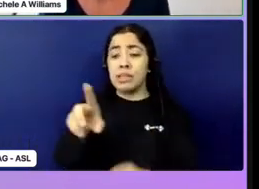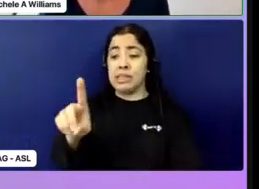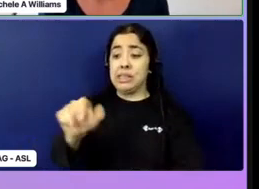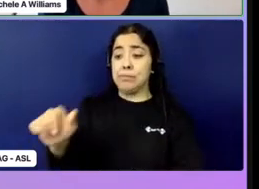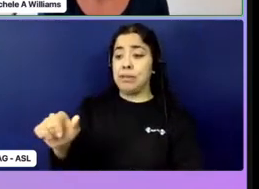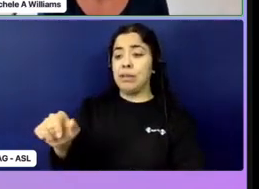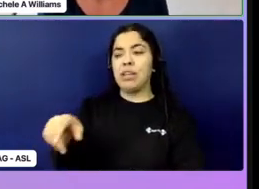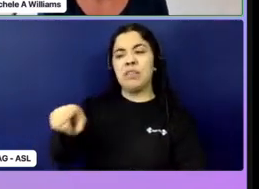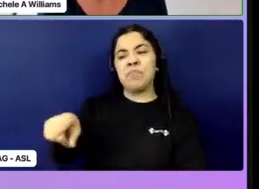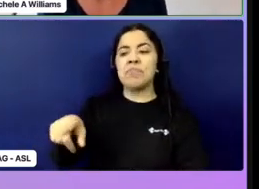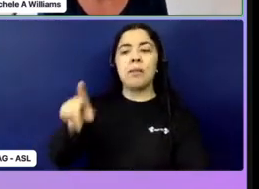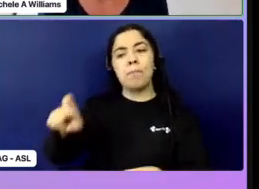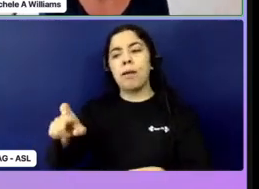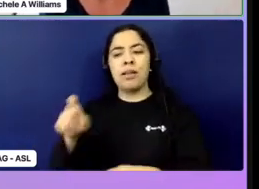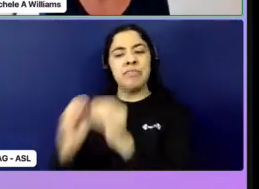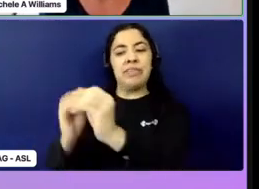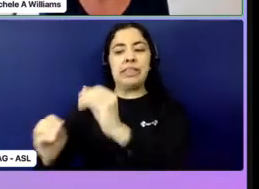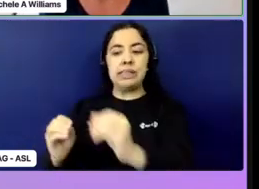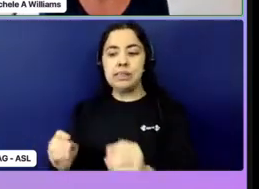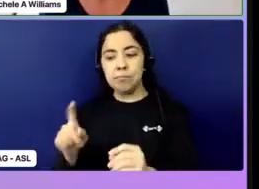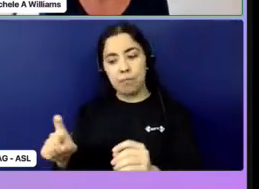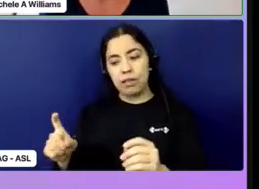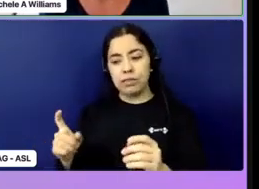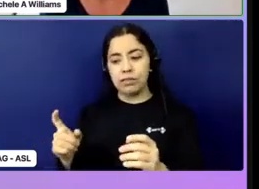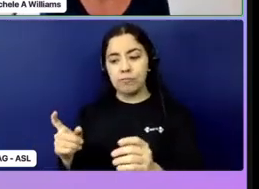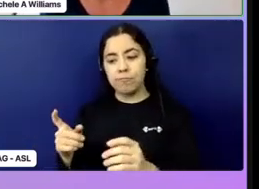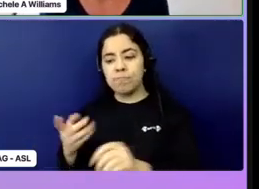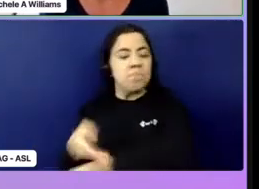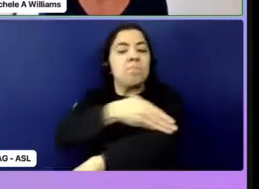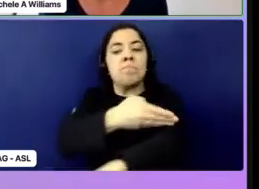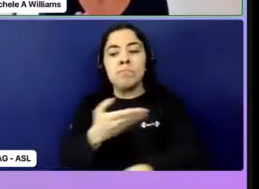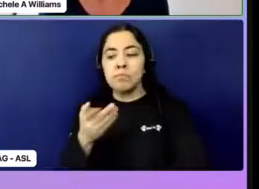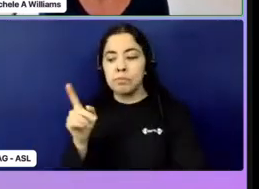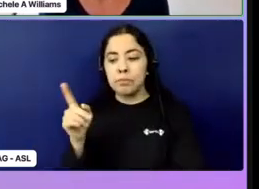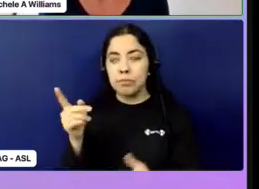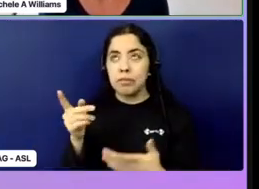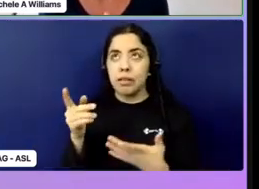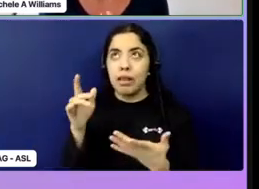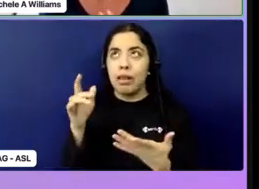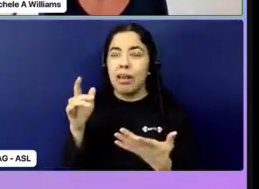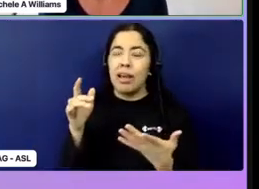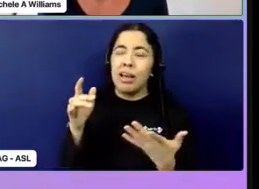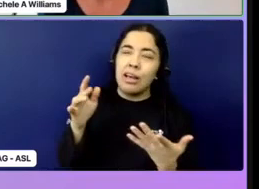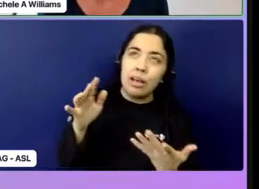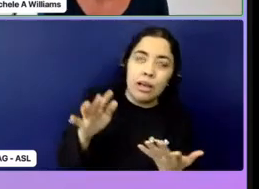essentially the medical model has a viewpoint that disability is something to be